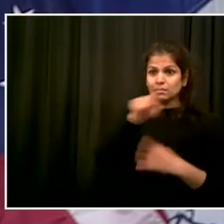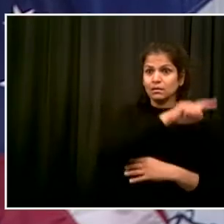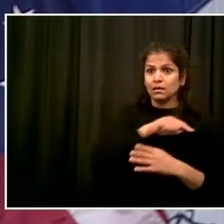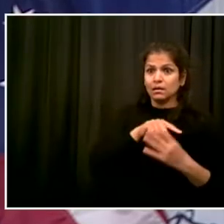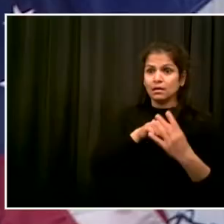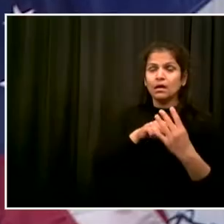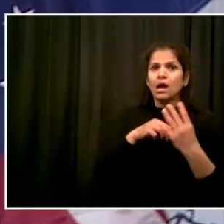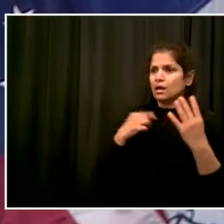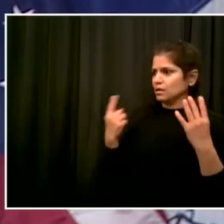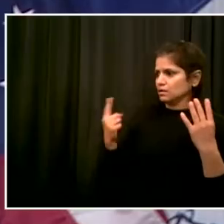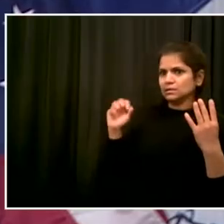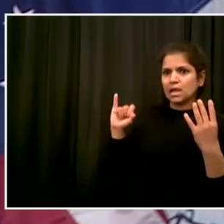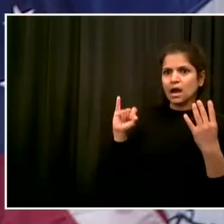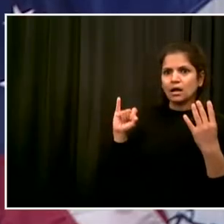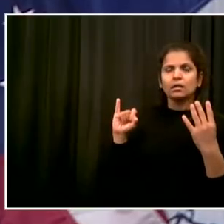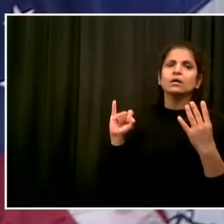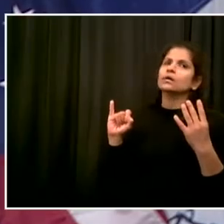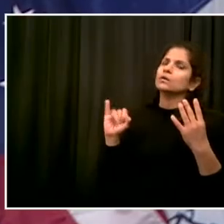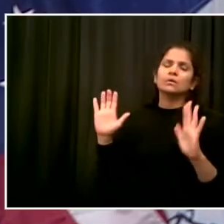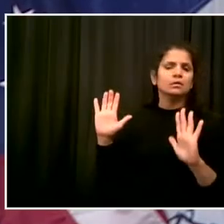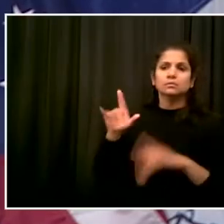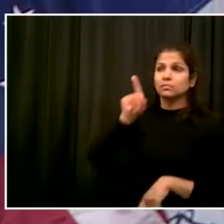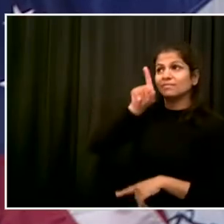AND THEY SEE THE WHOLENESS.